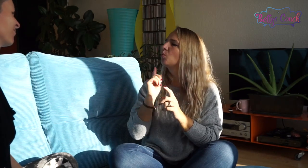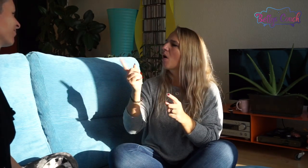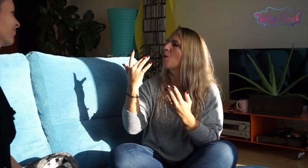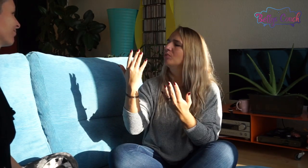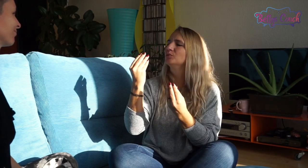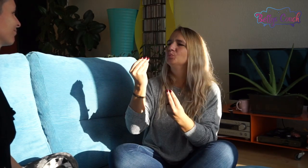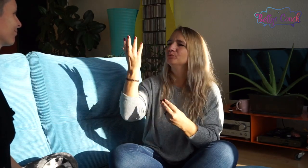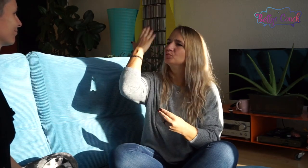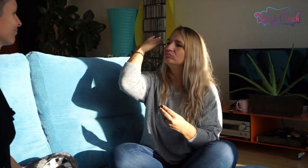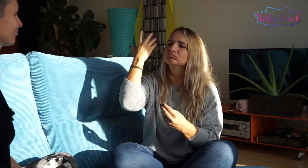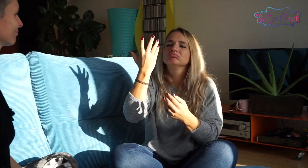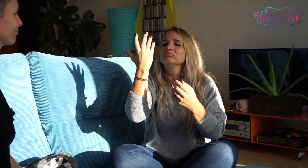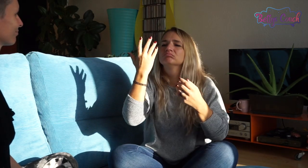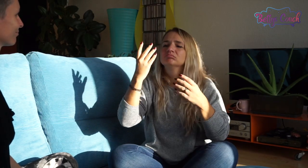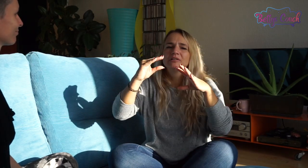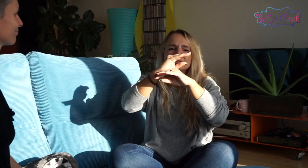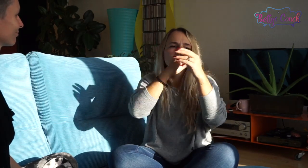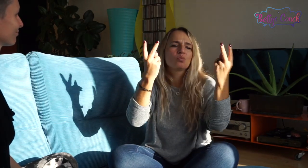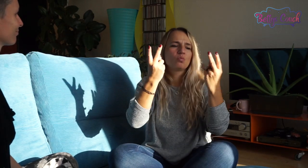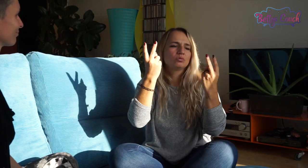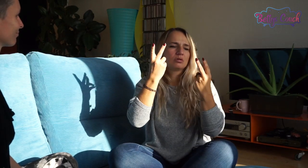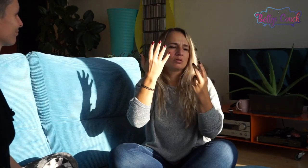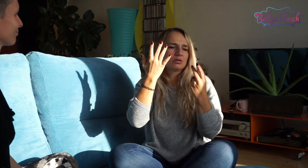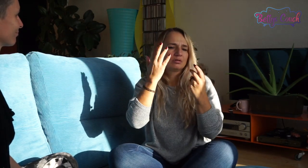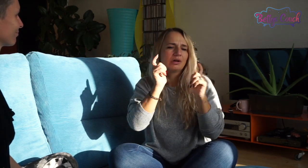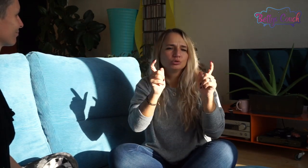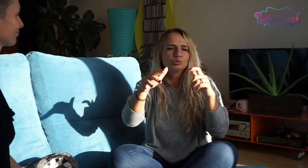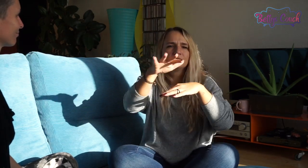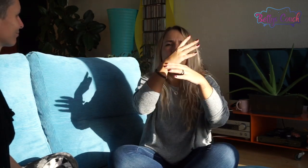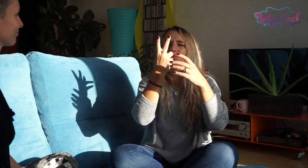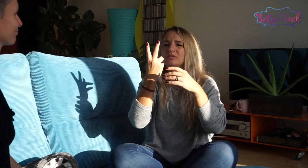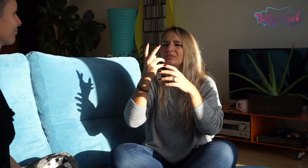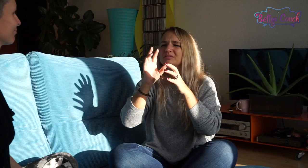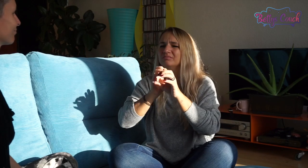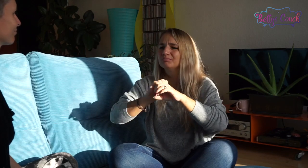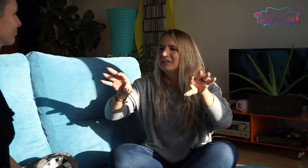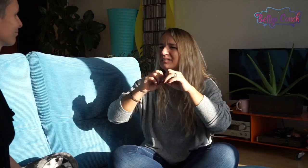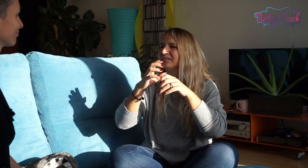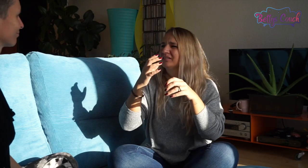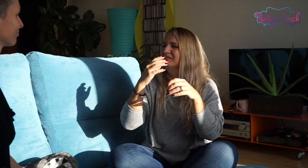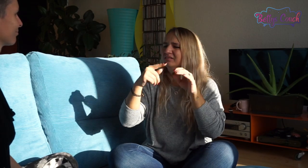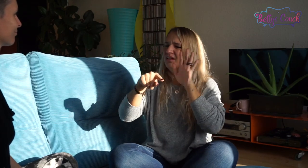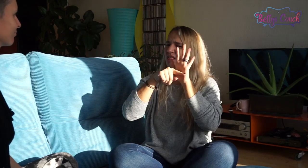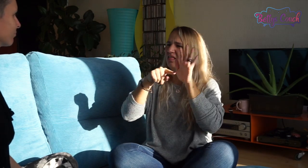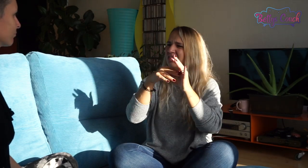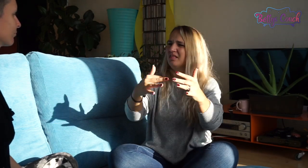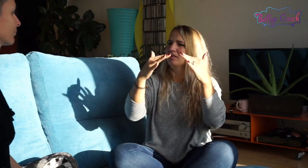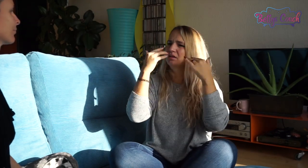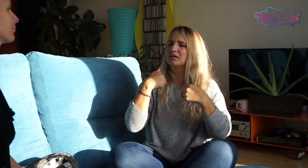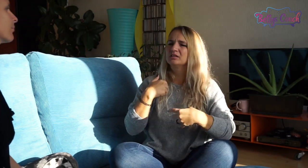In the past, I was always very upset when people gossiped or talked negatively